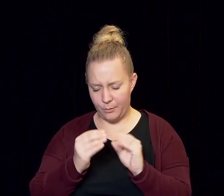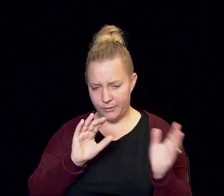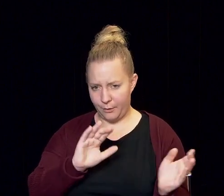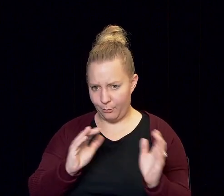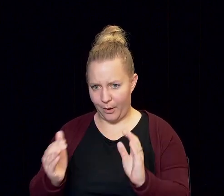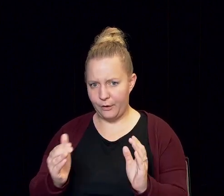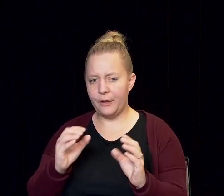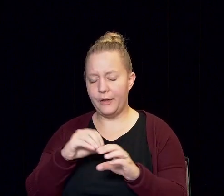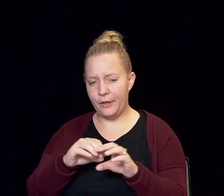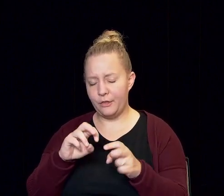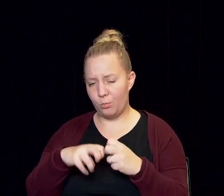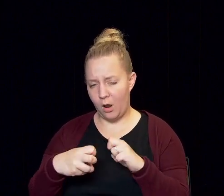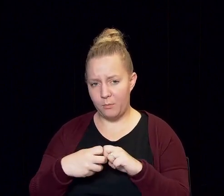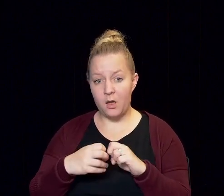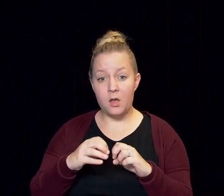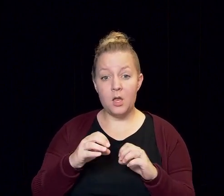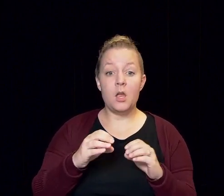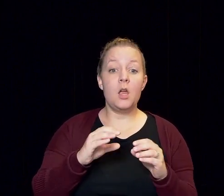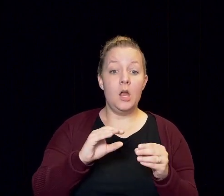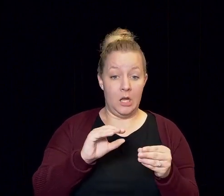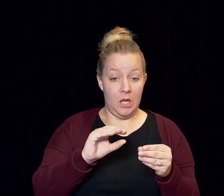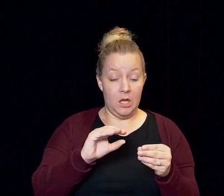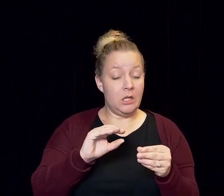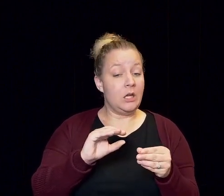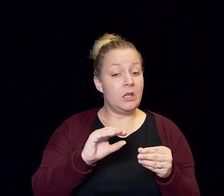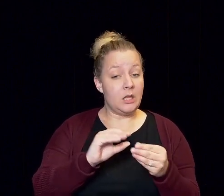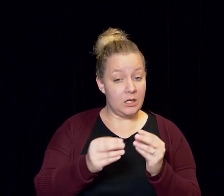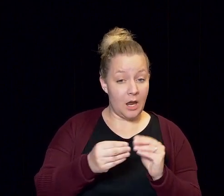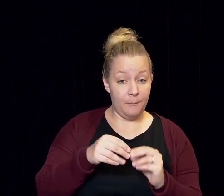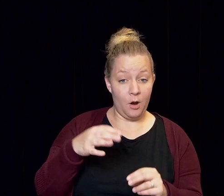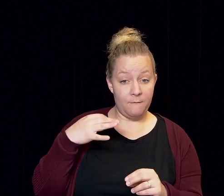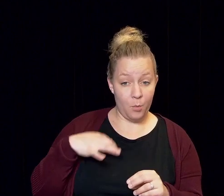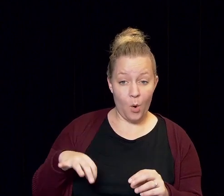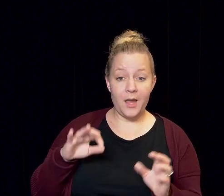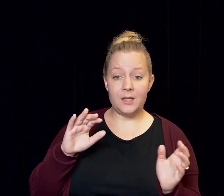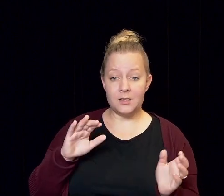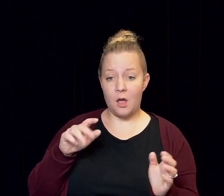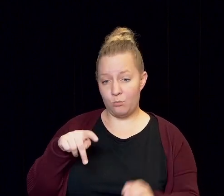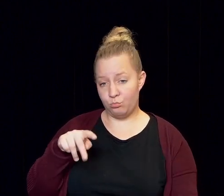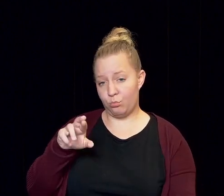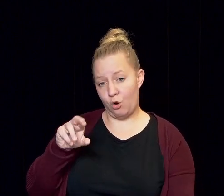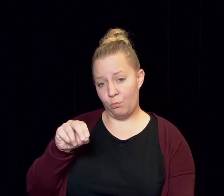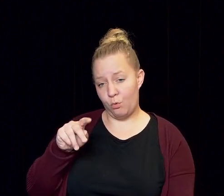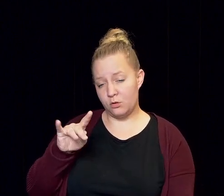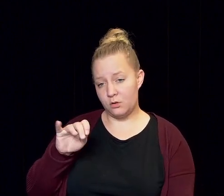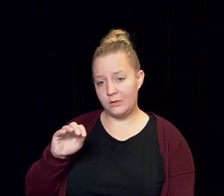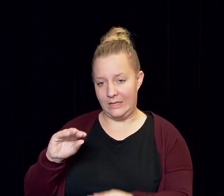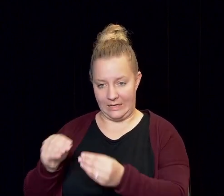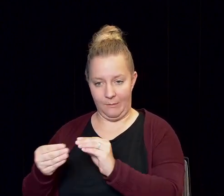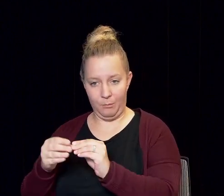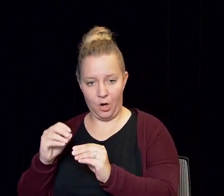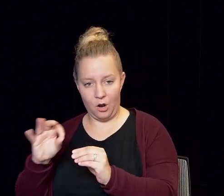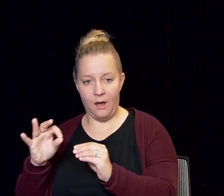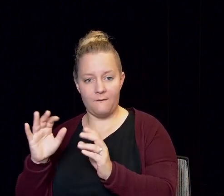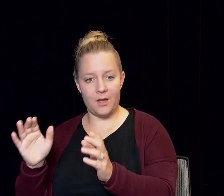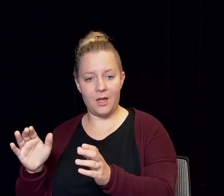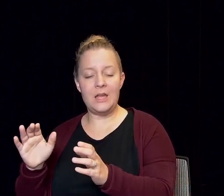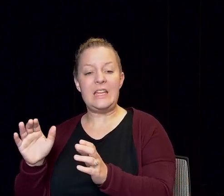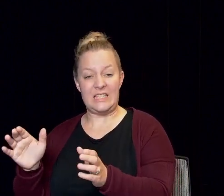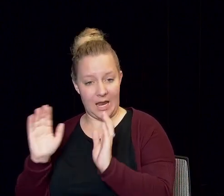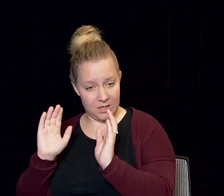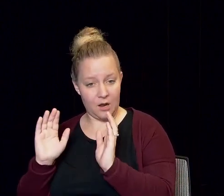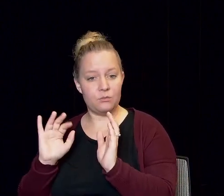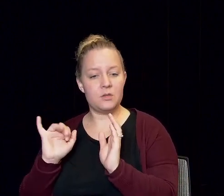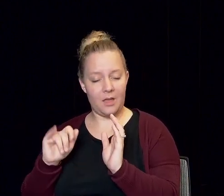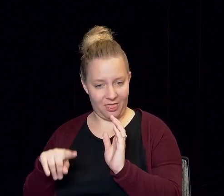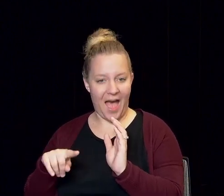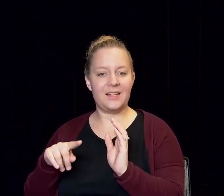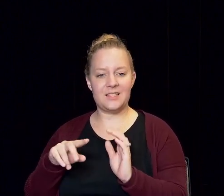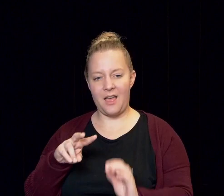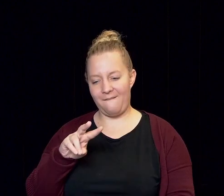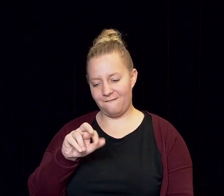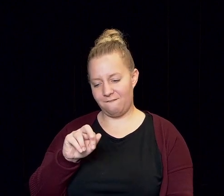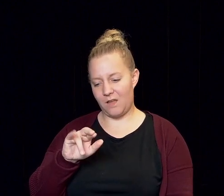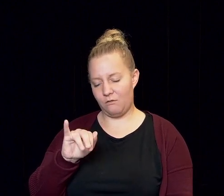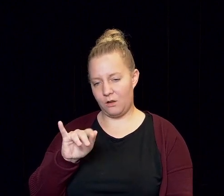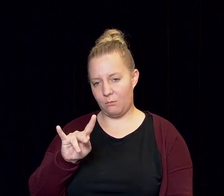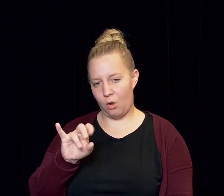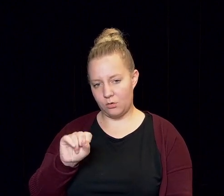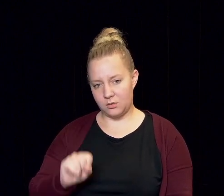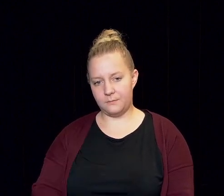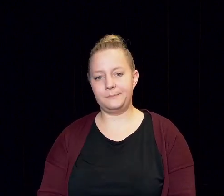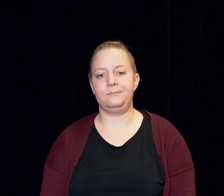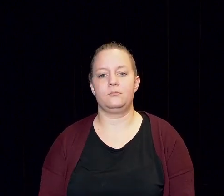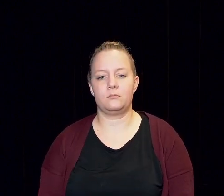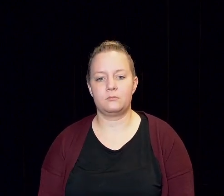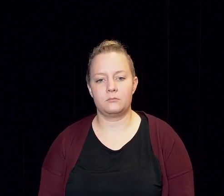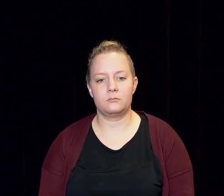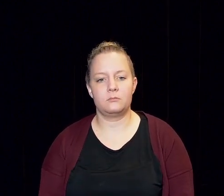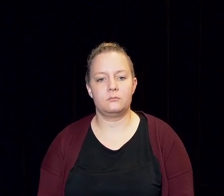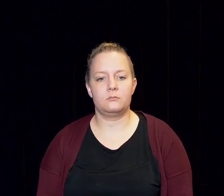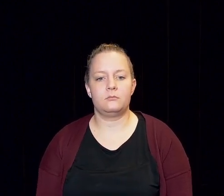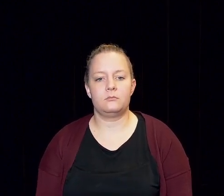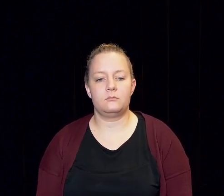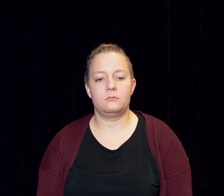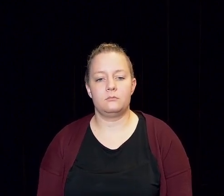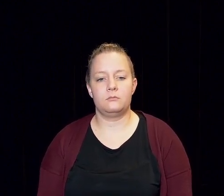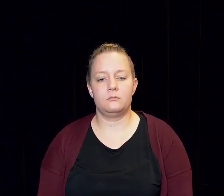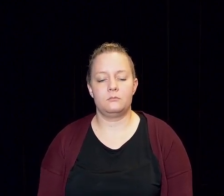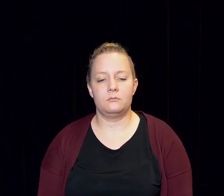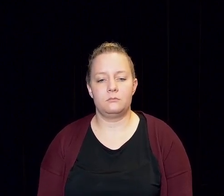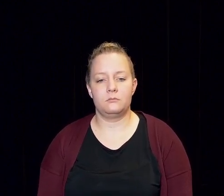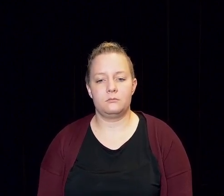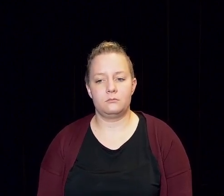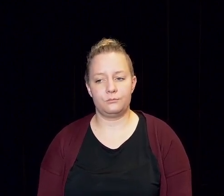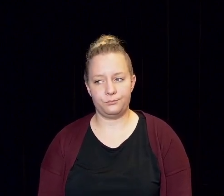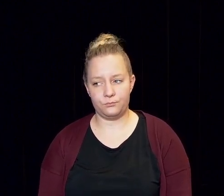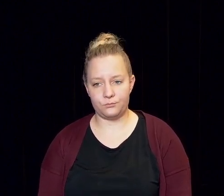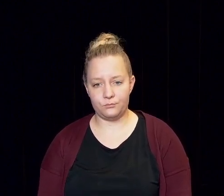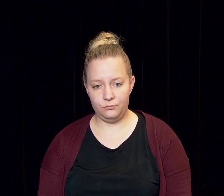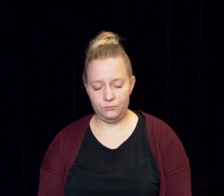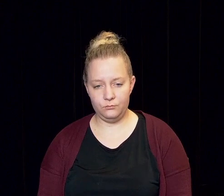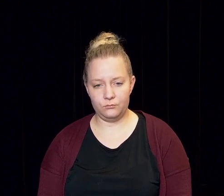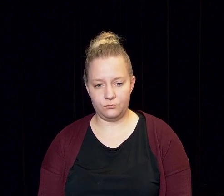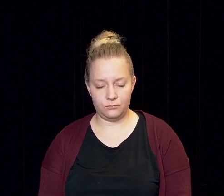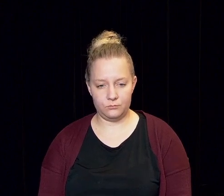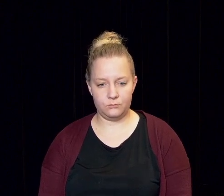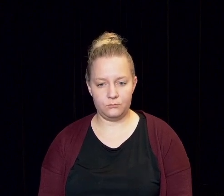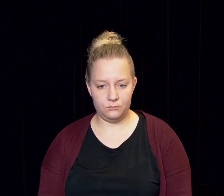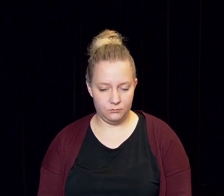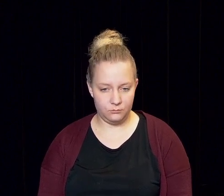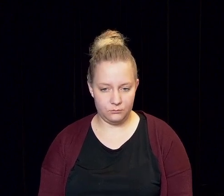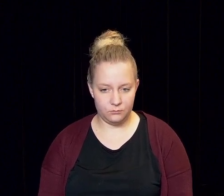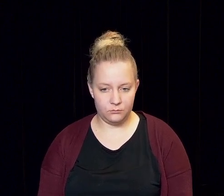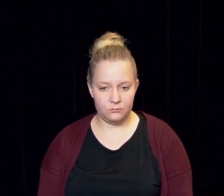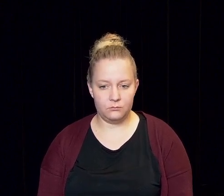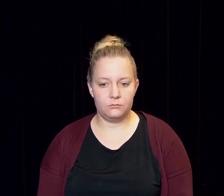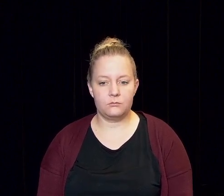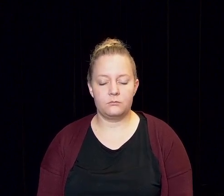So, is the number of points proportional to the number of touchdowns? So, those are our variables.